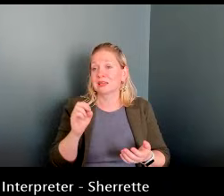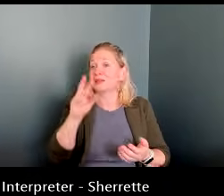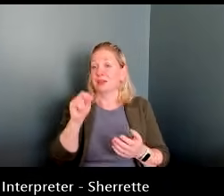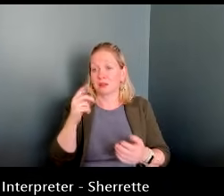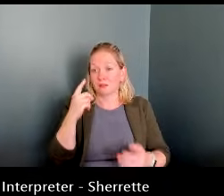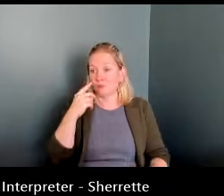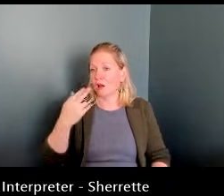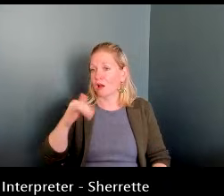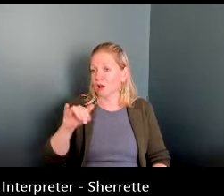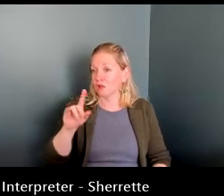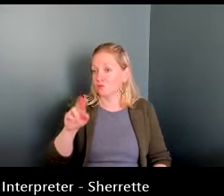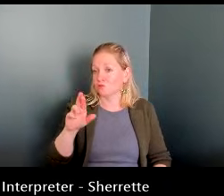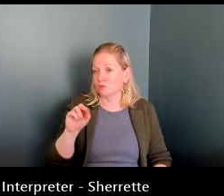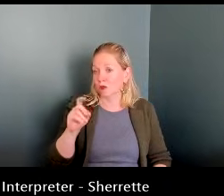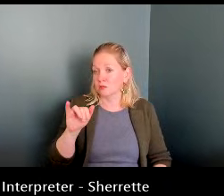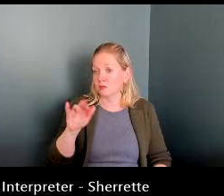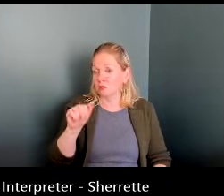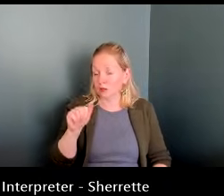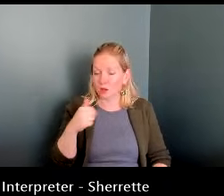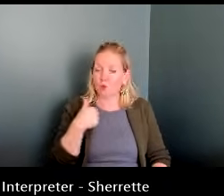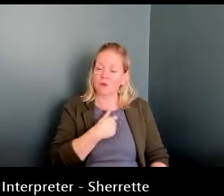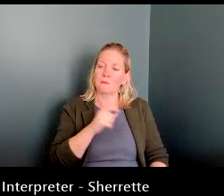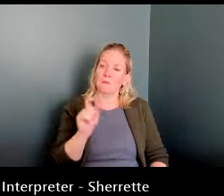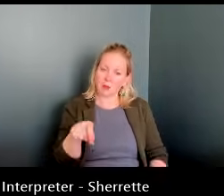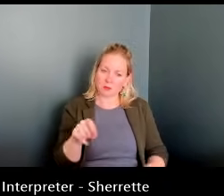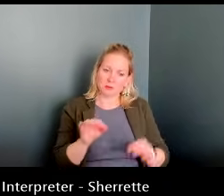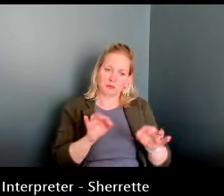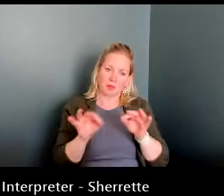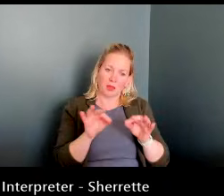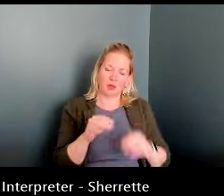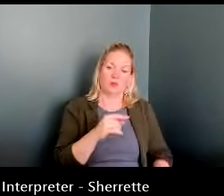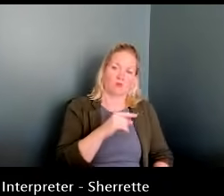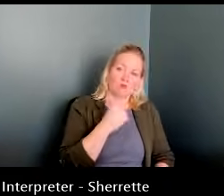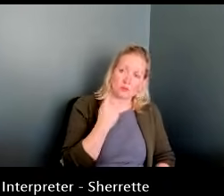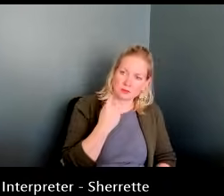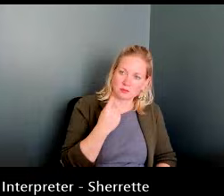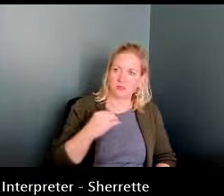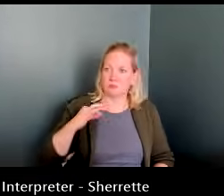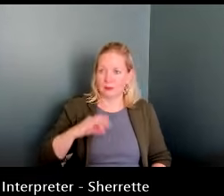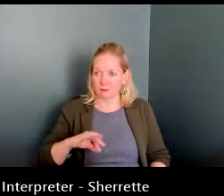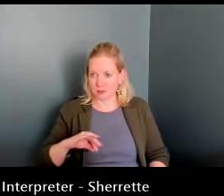explain the risks and benefits. And you have you have been teased with the slide